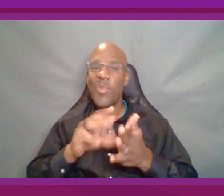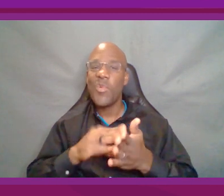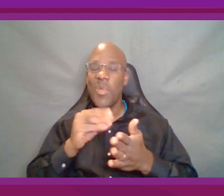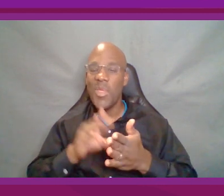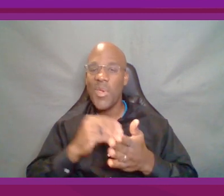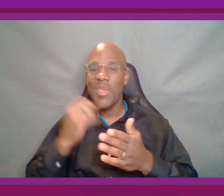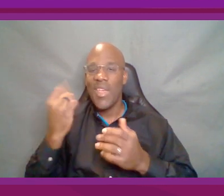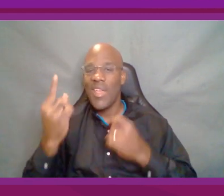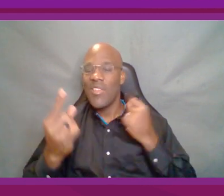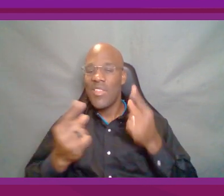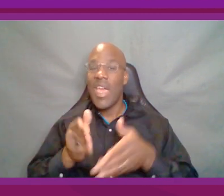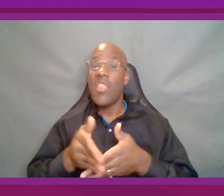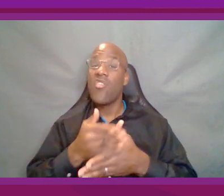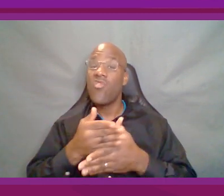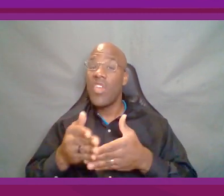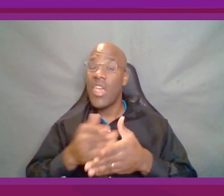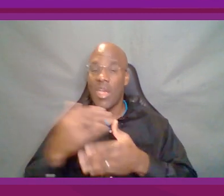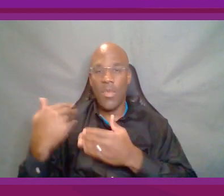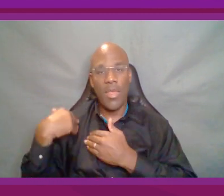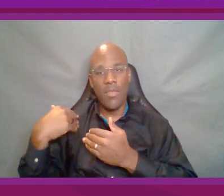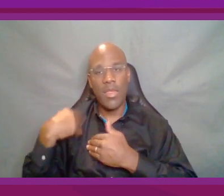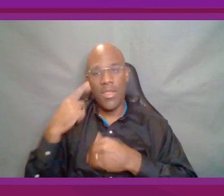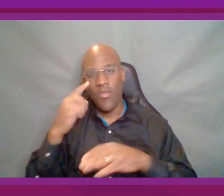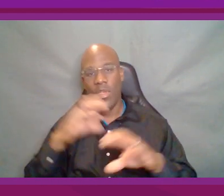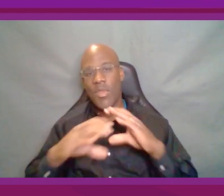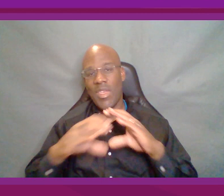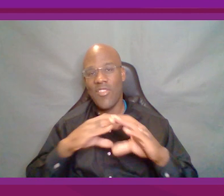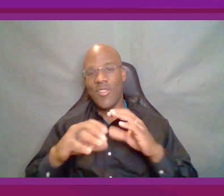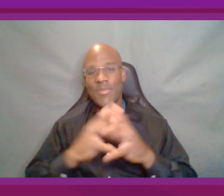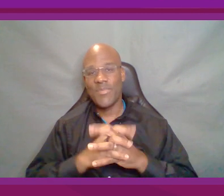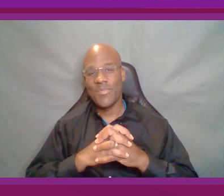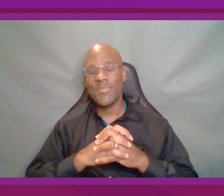to learn to understand what shared responsibility in communication looks like.